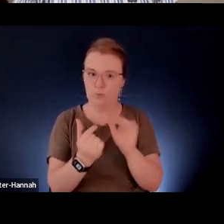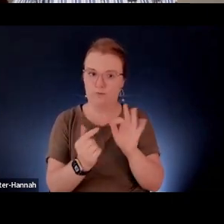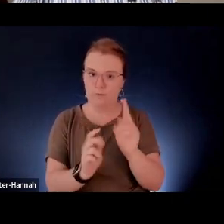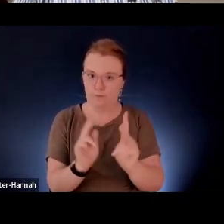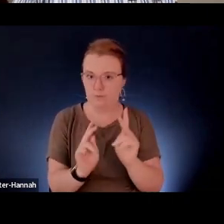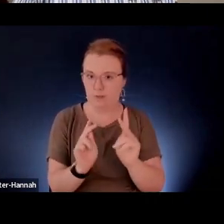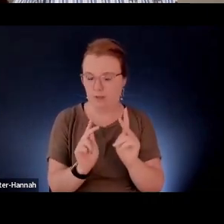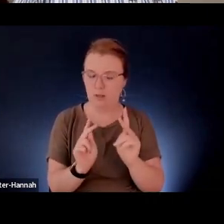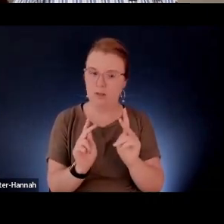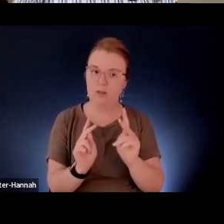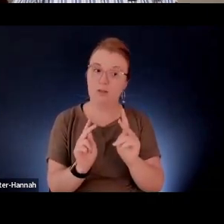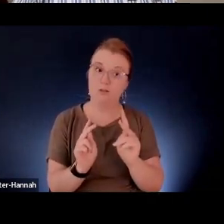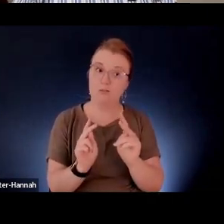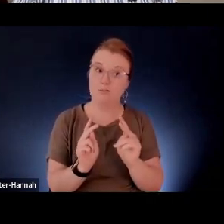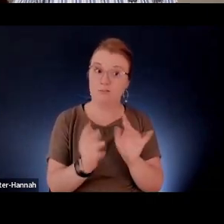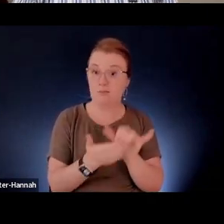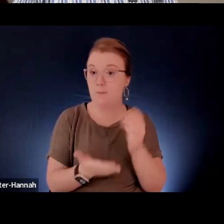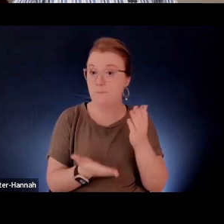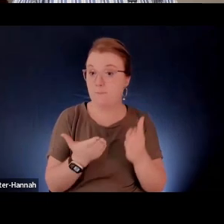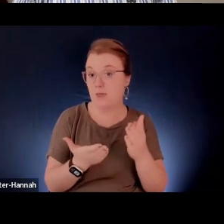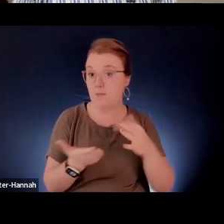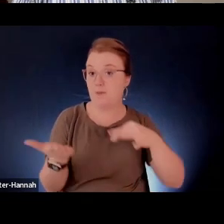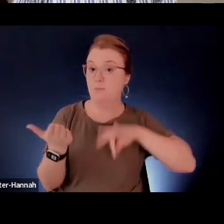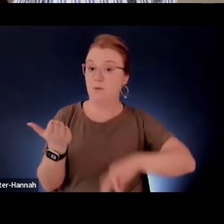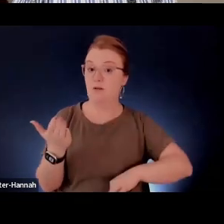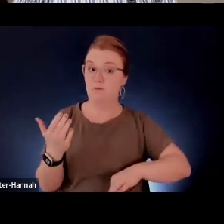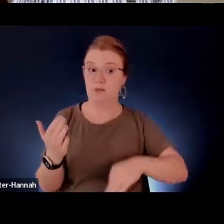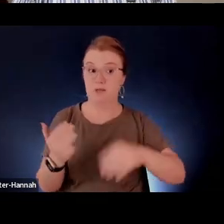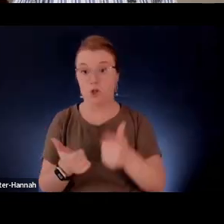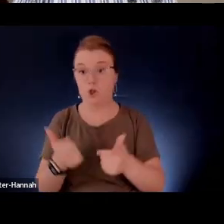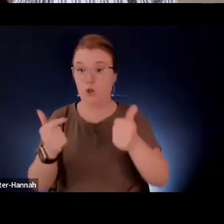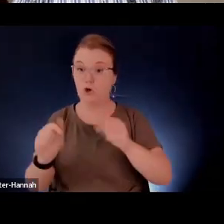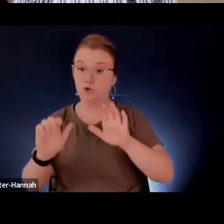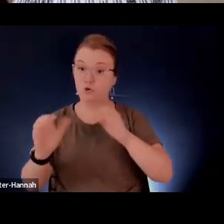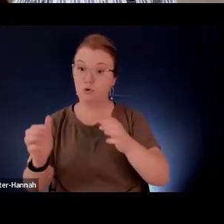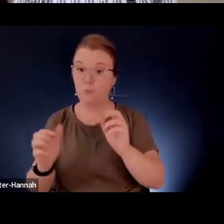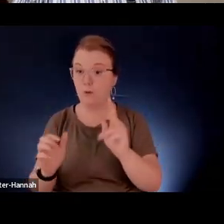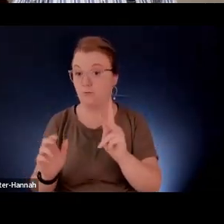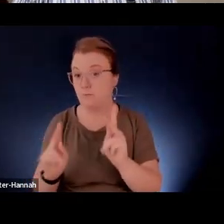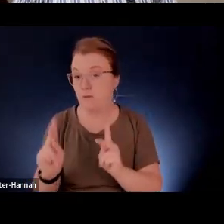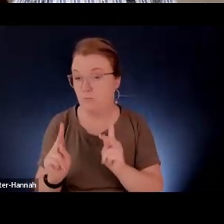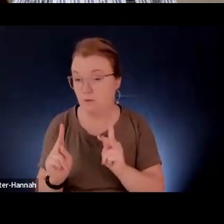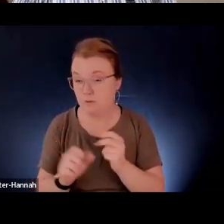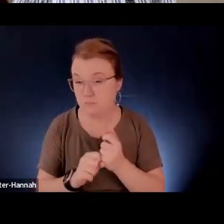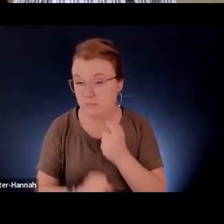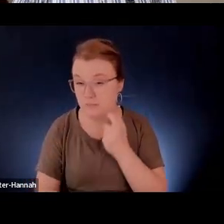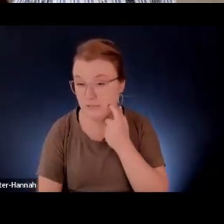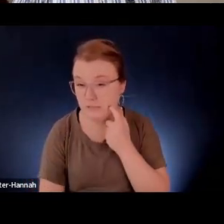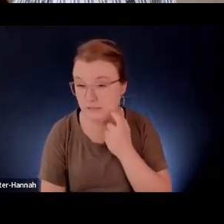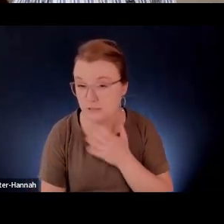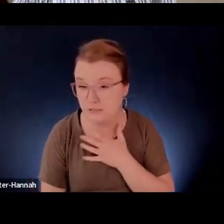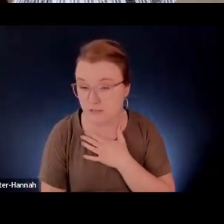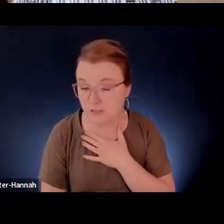that may benefit a larger group of people. Does that make sense? And then I have a question.